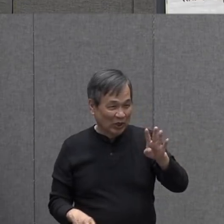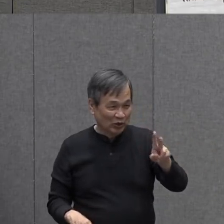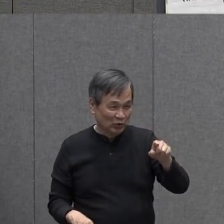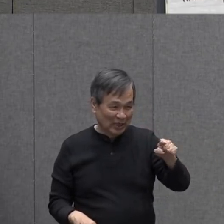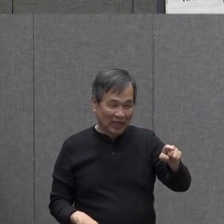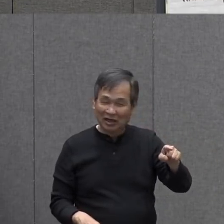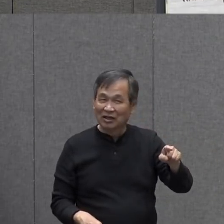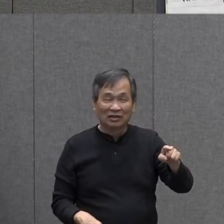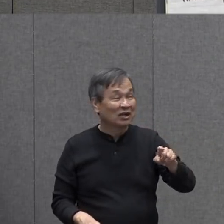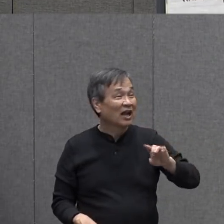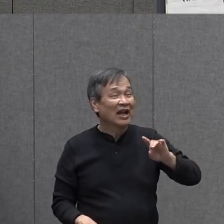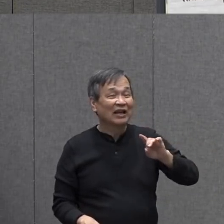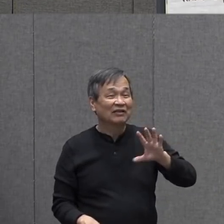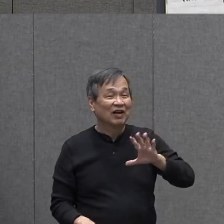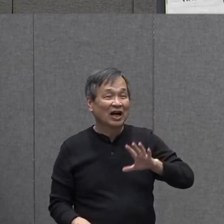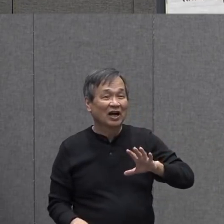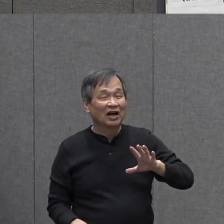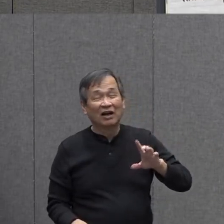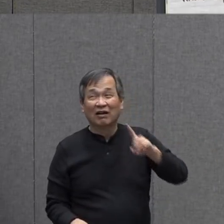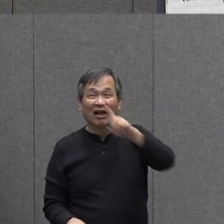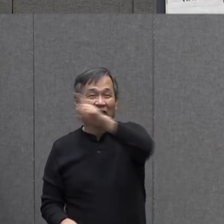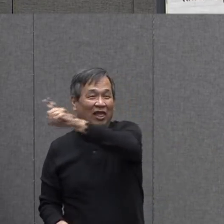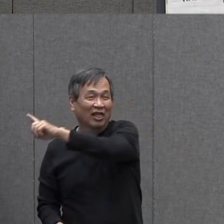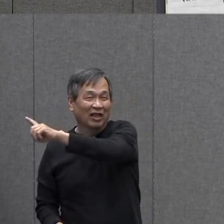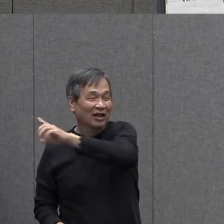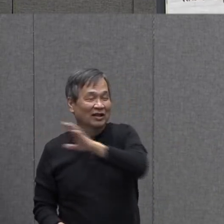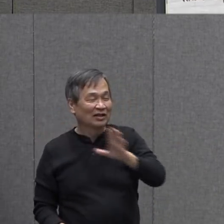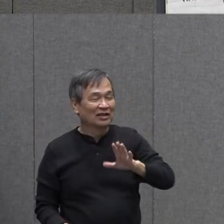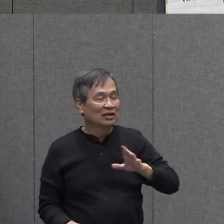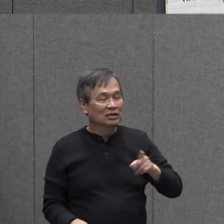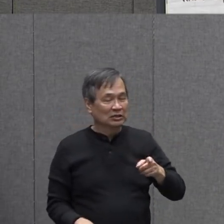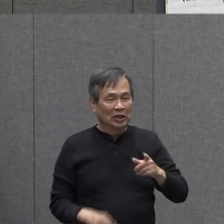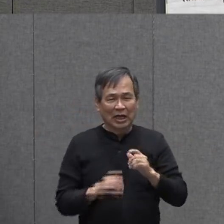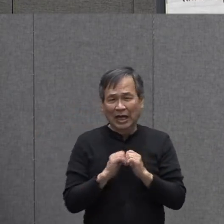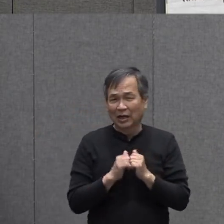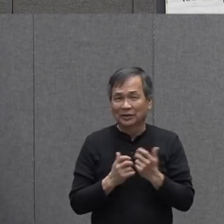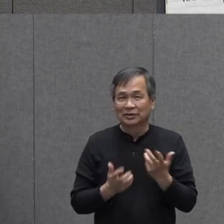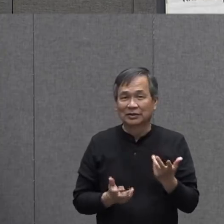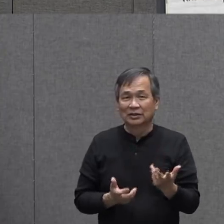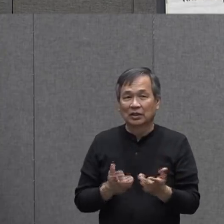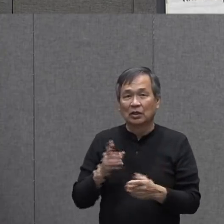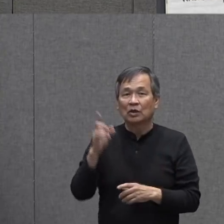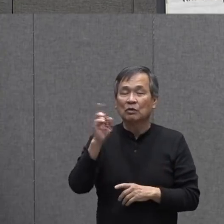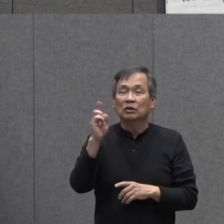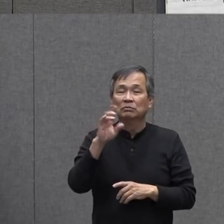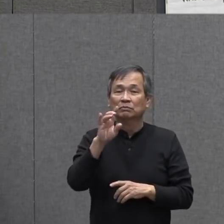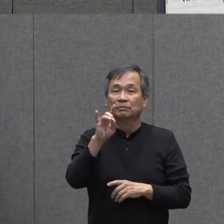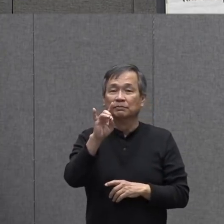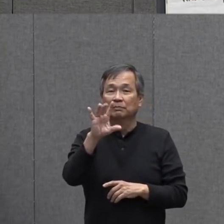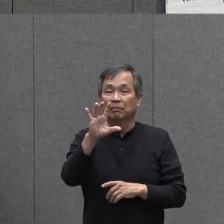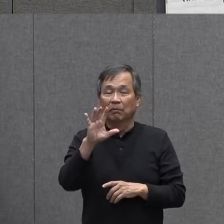Yeah, so how could we talk about where 85 would go on this number line?